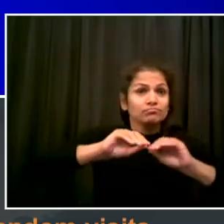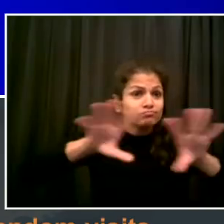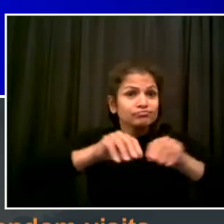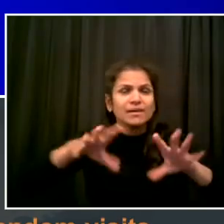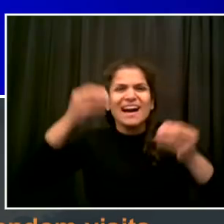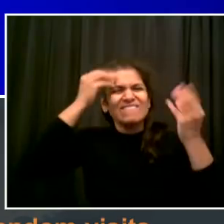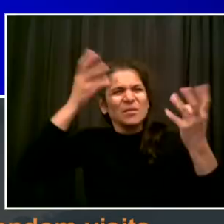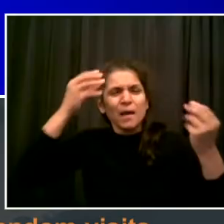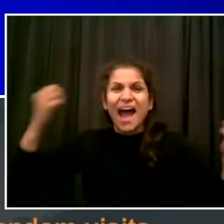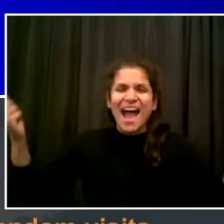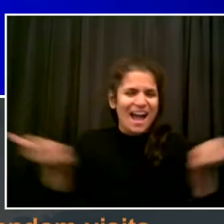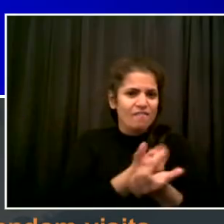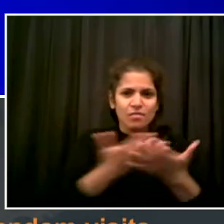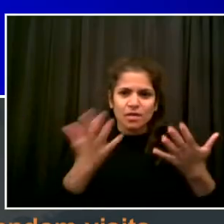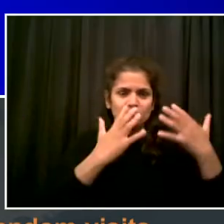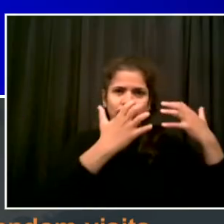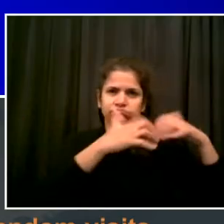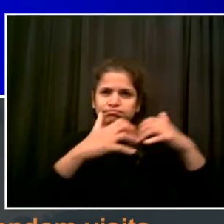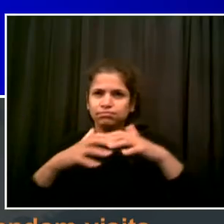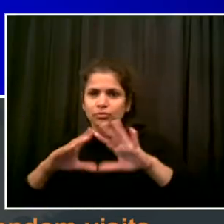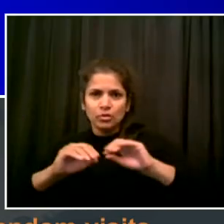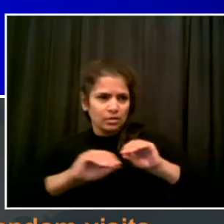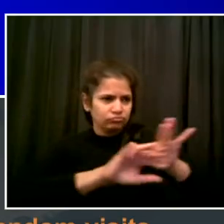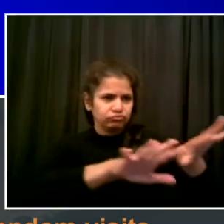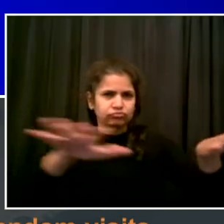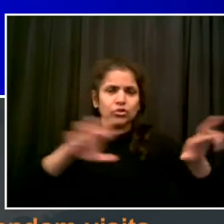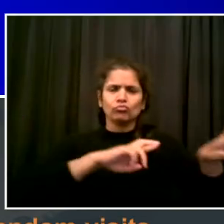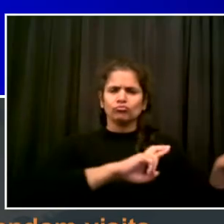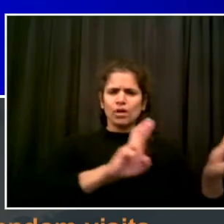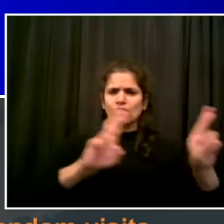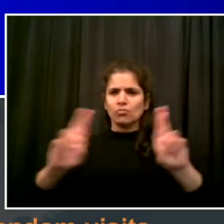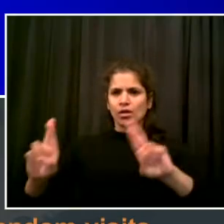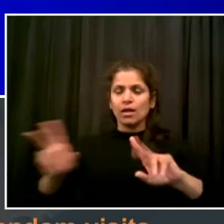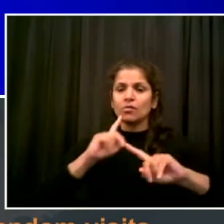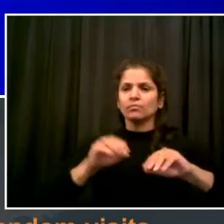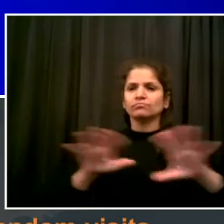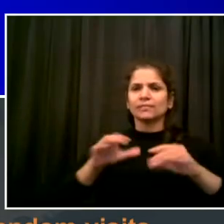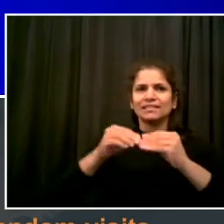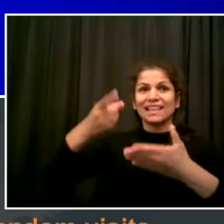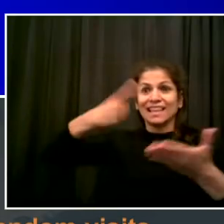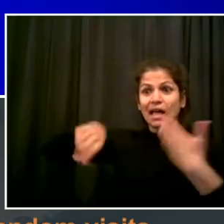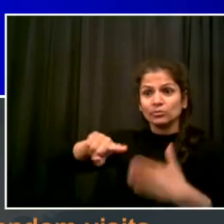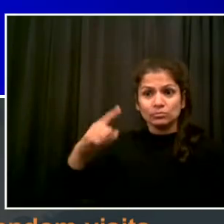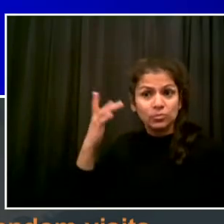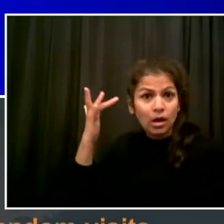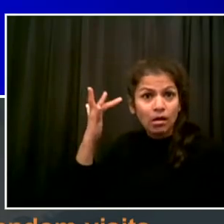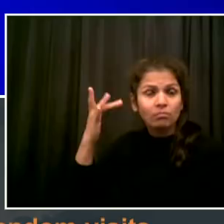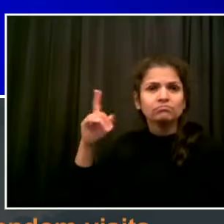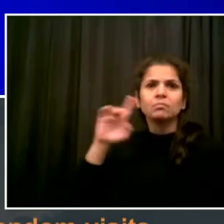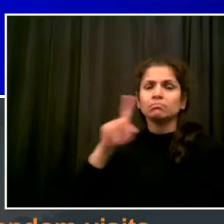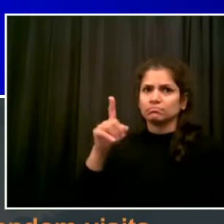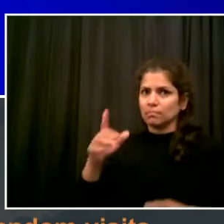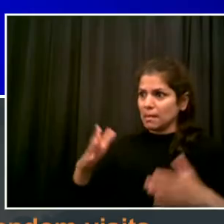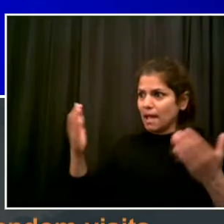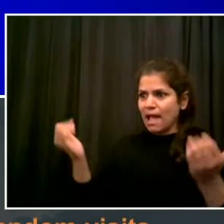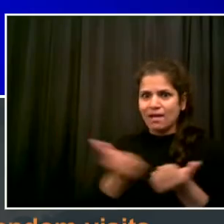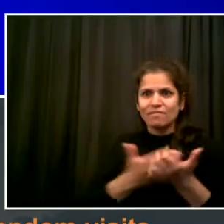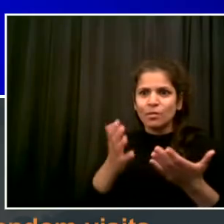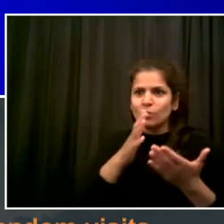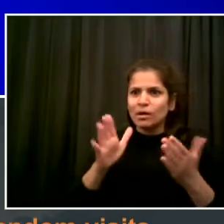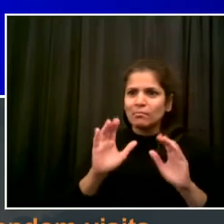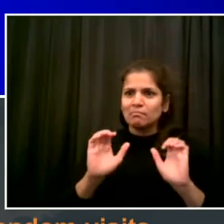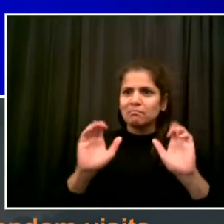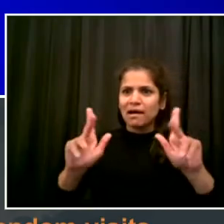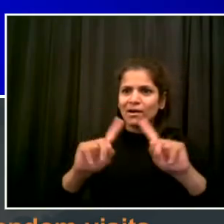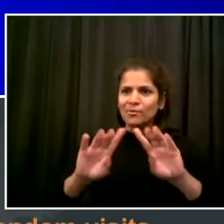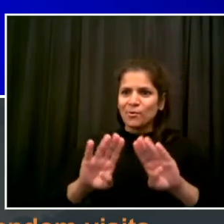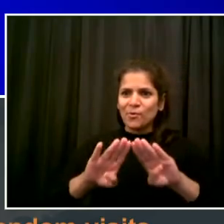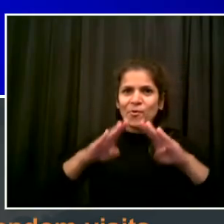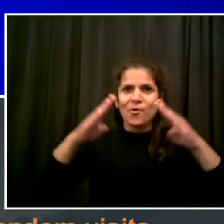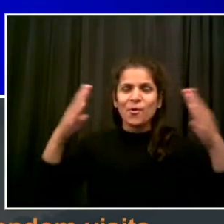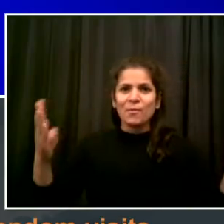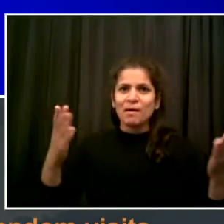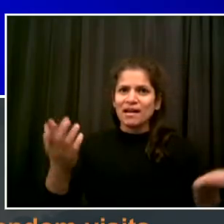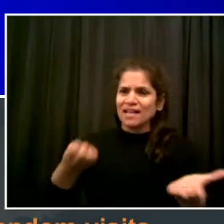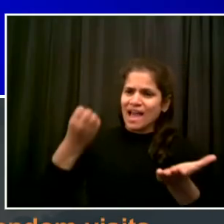BEING ADDRESSED